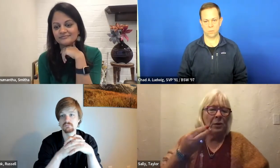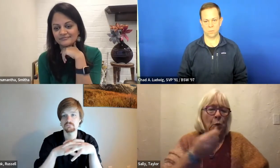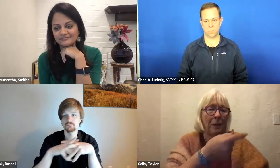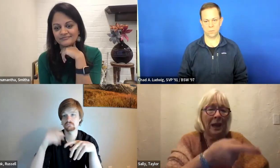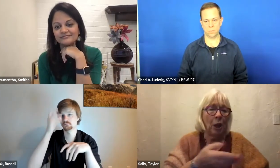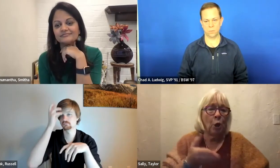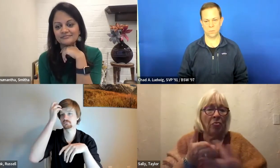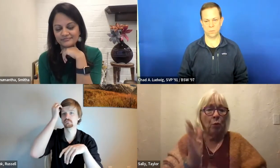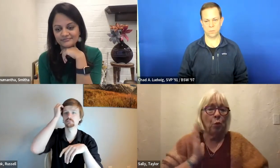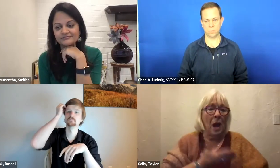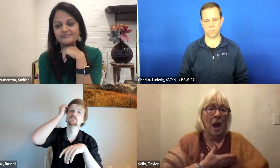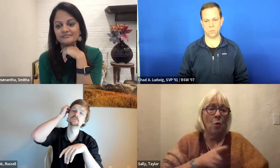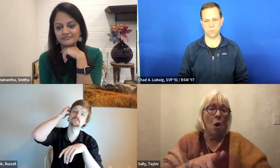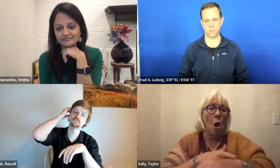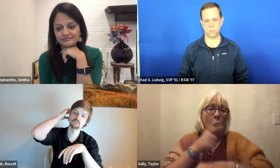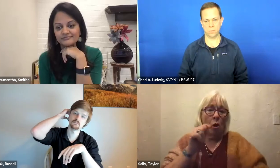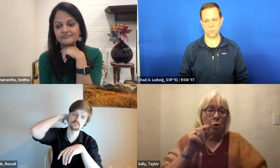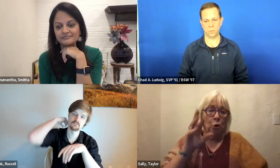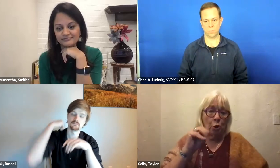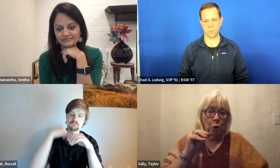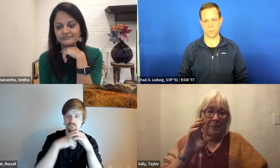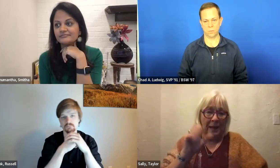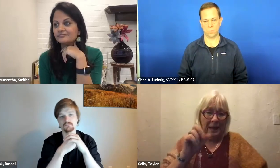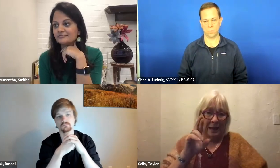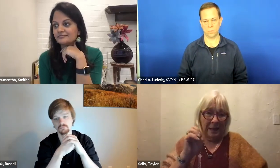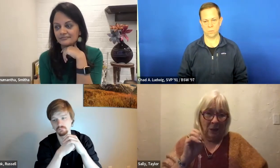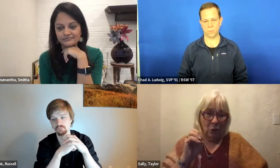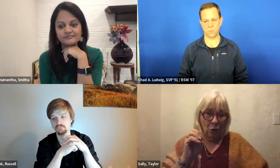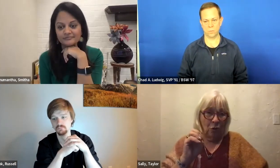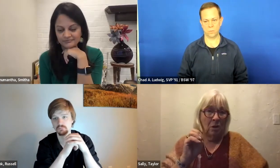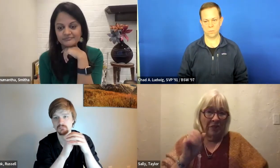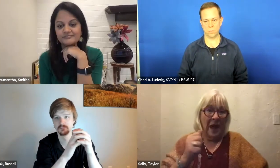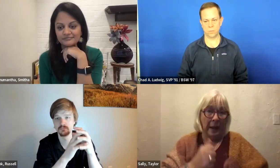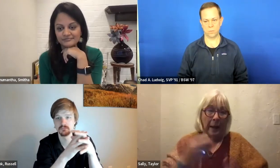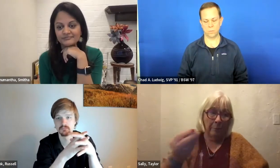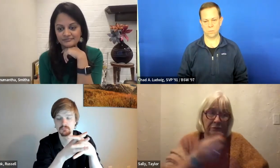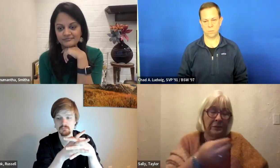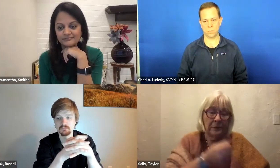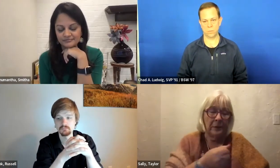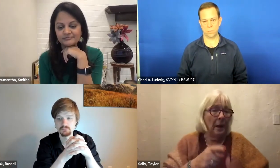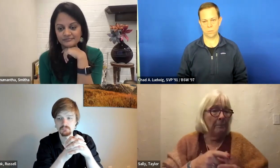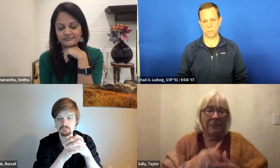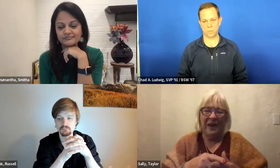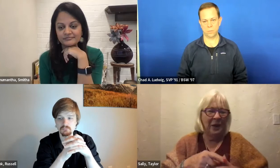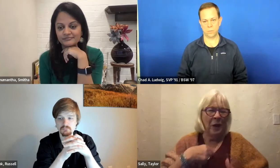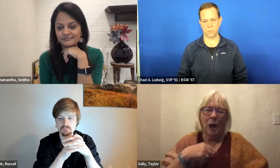and so unfortunately, she was only with us for a little bit of time. We were able to pay her with our long-term care,